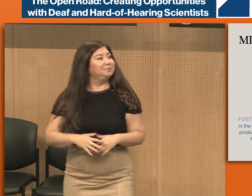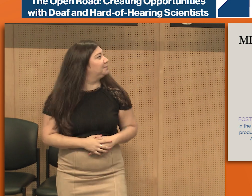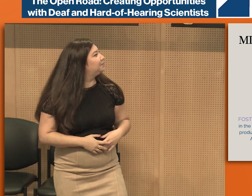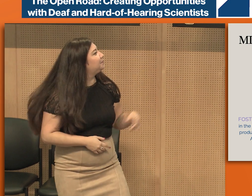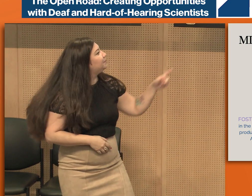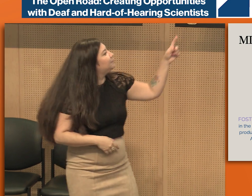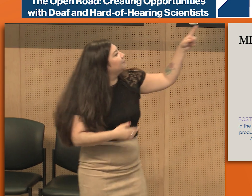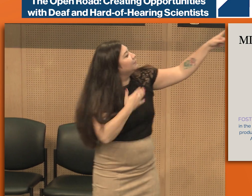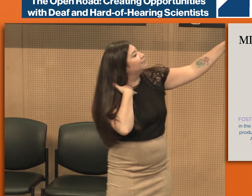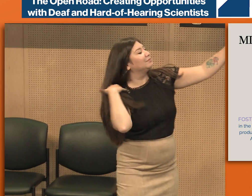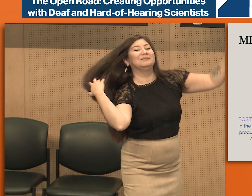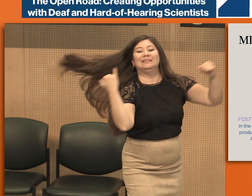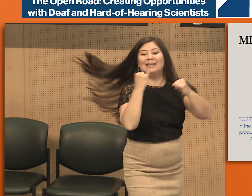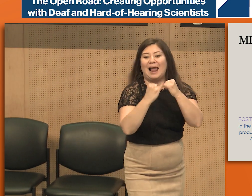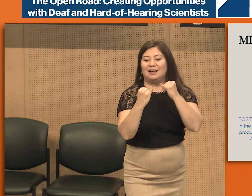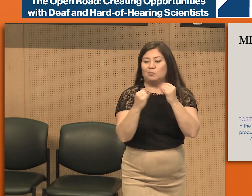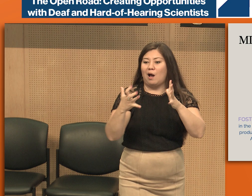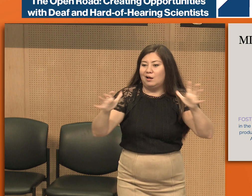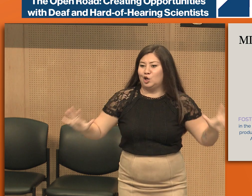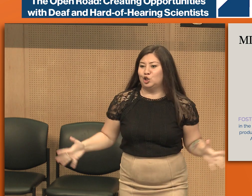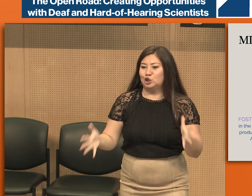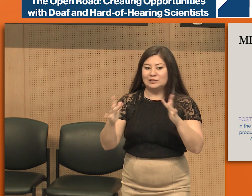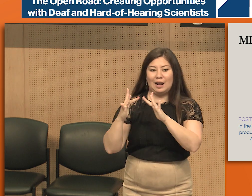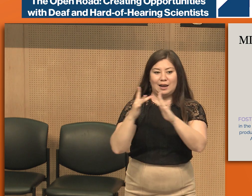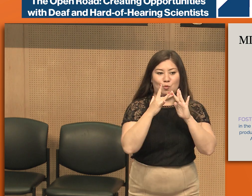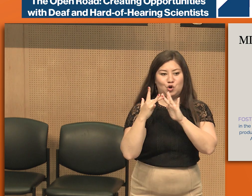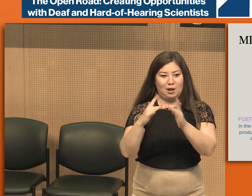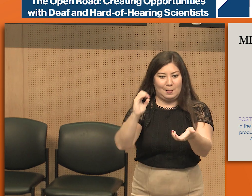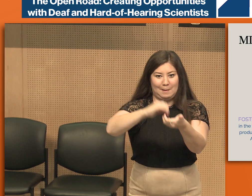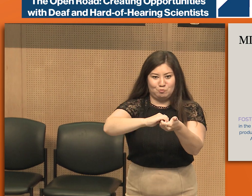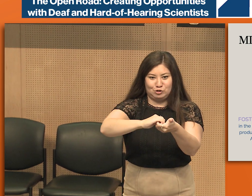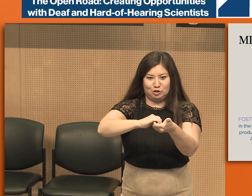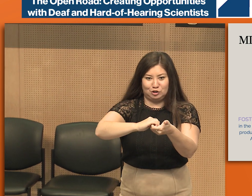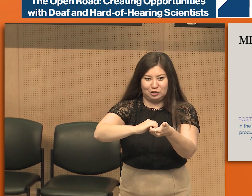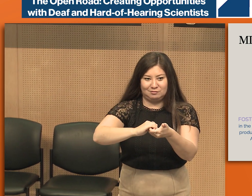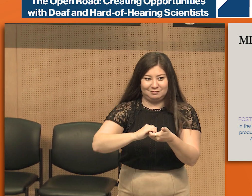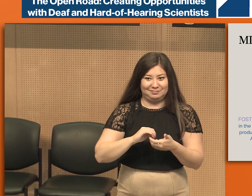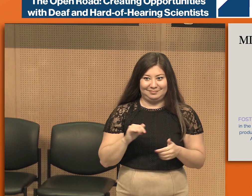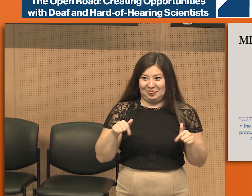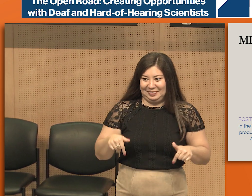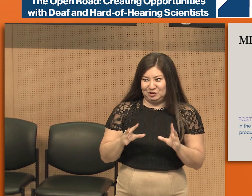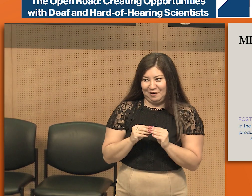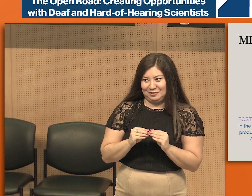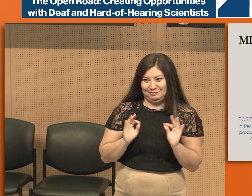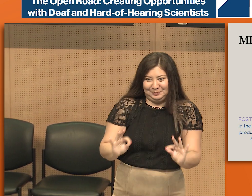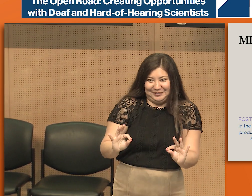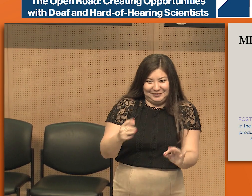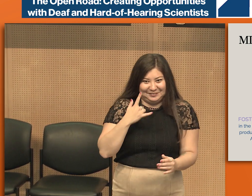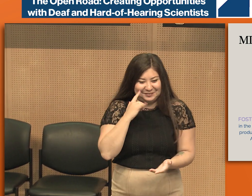play with it until it feels right. And then finally, encourage. We want to encourage the collaboration and networking,